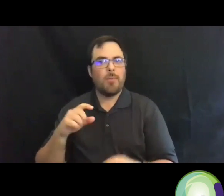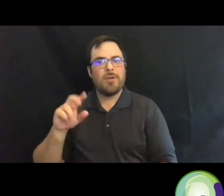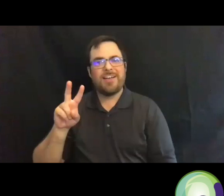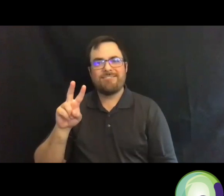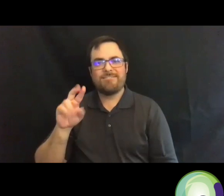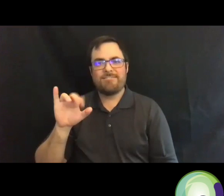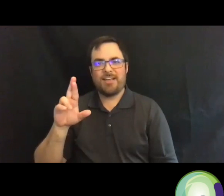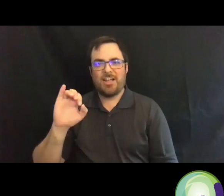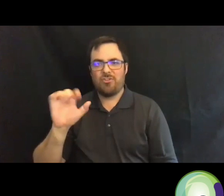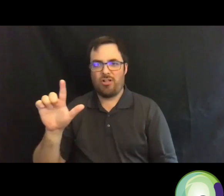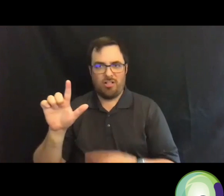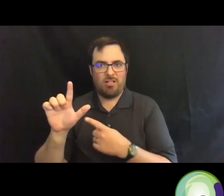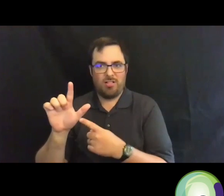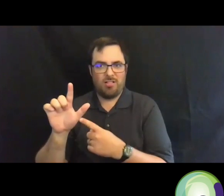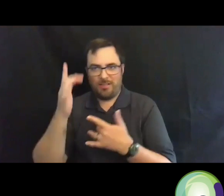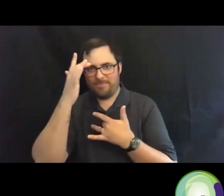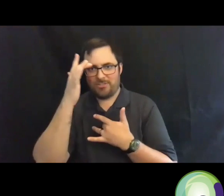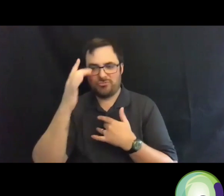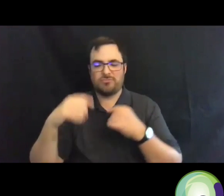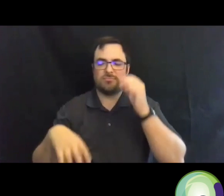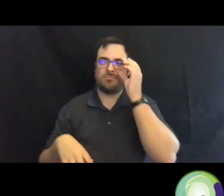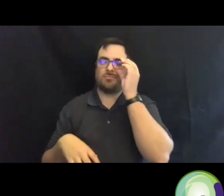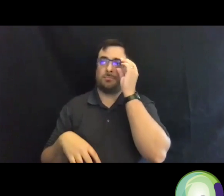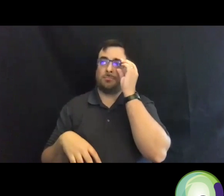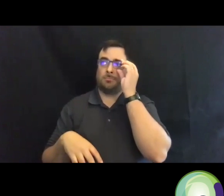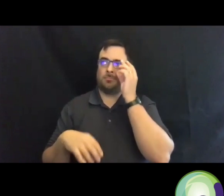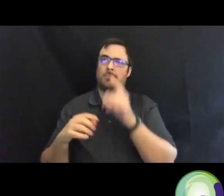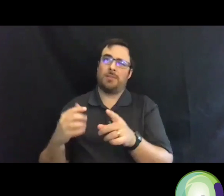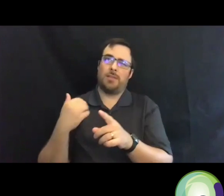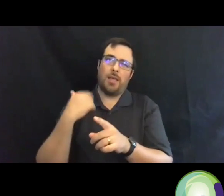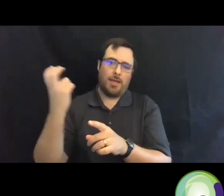we just identified him last year and he was implanted I believe in February